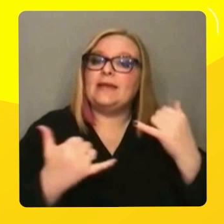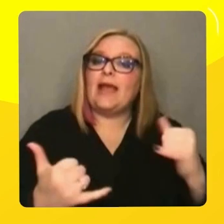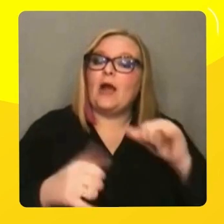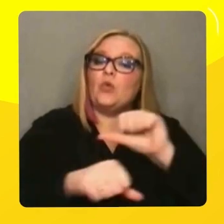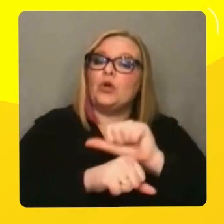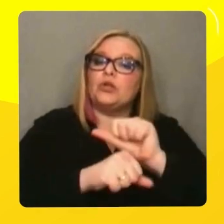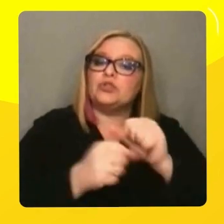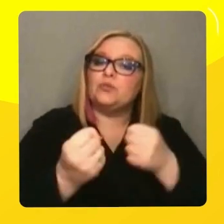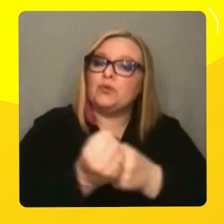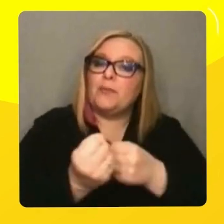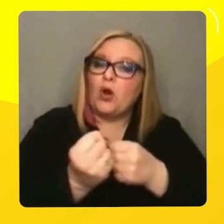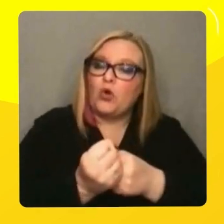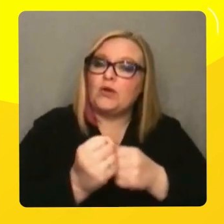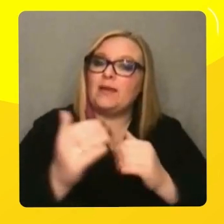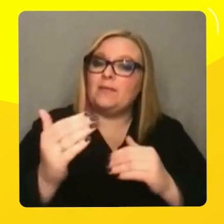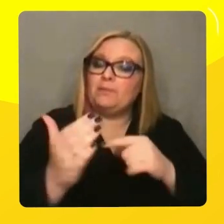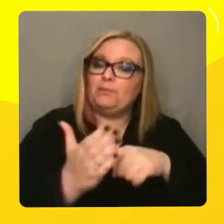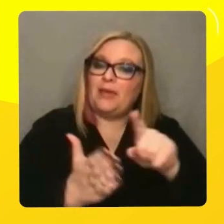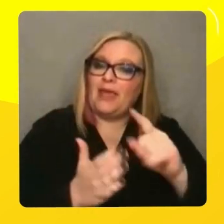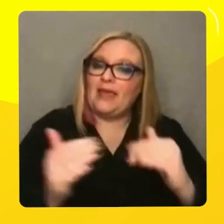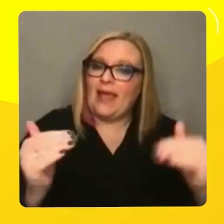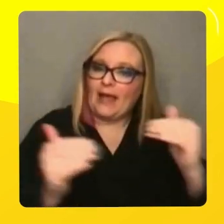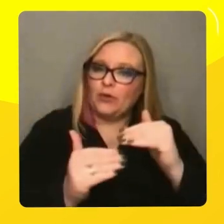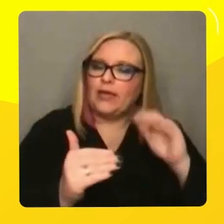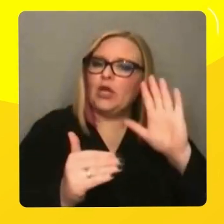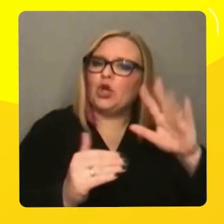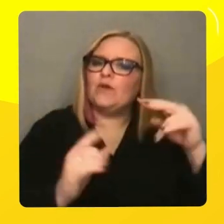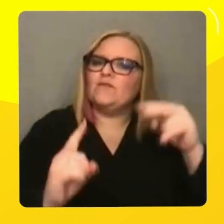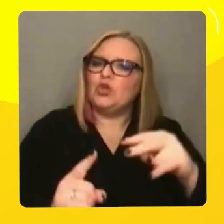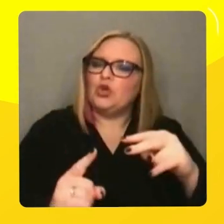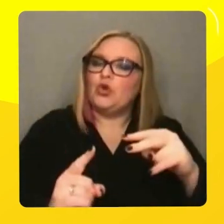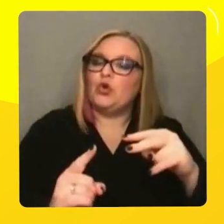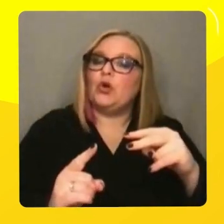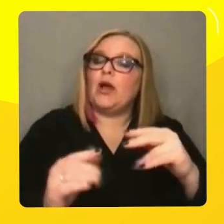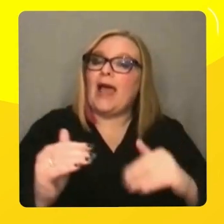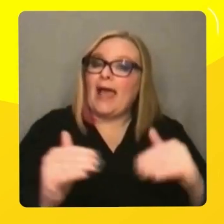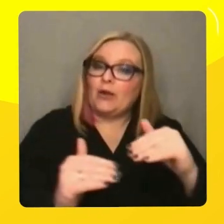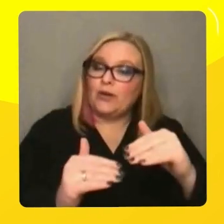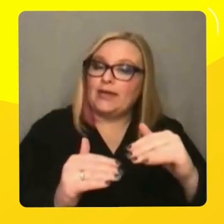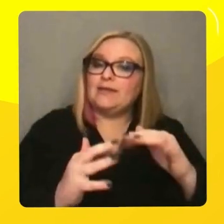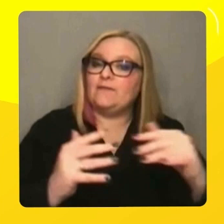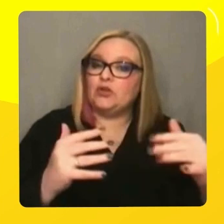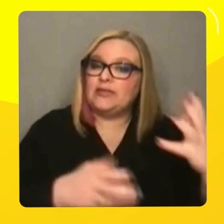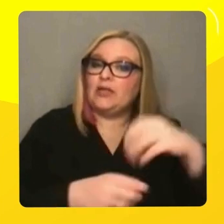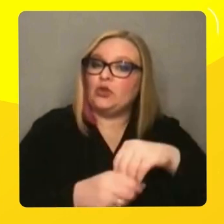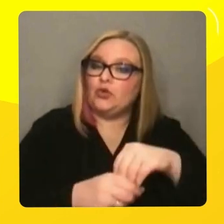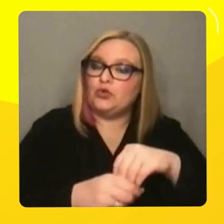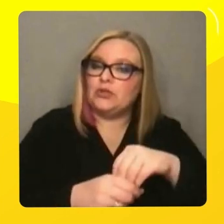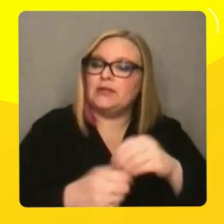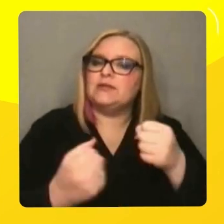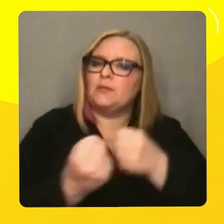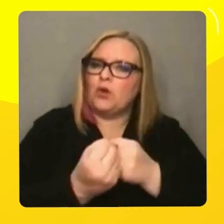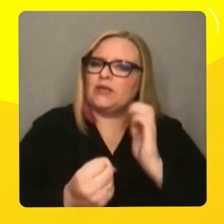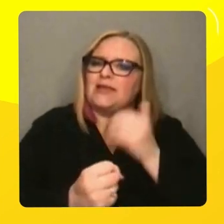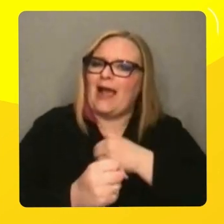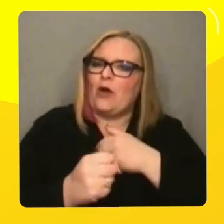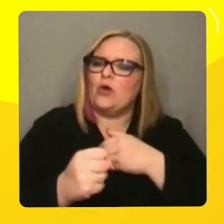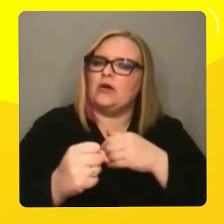in her words, achieving diversity, equity and inclusion respects our fundamental right to health, safety, and dignity.